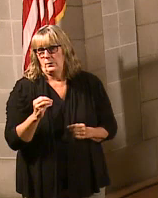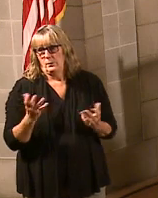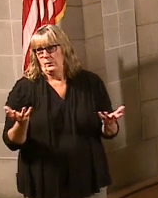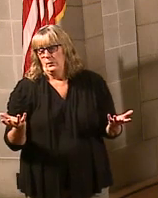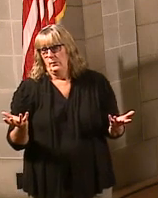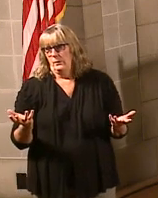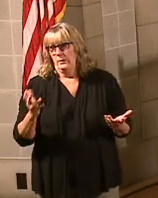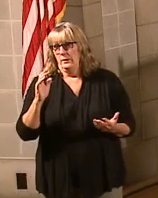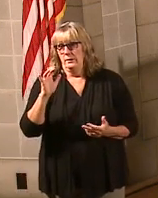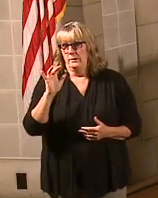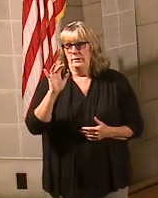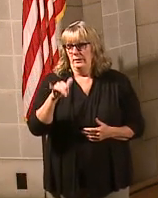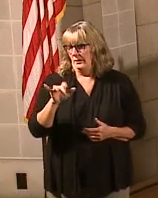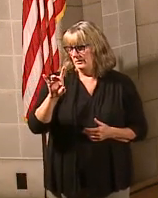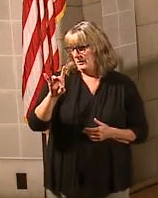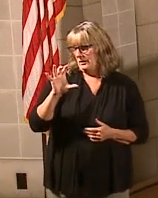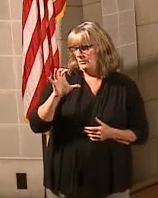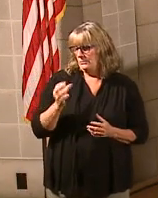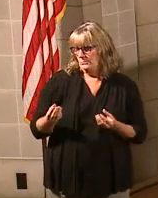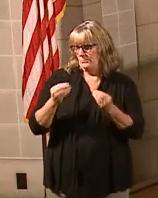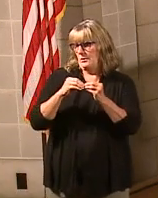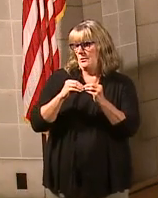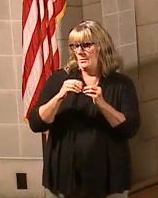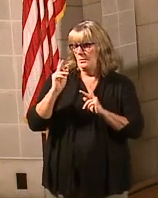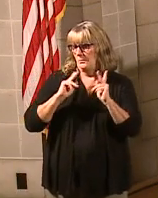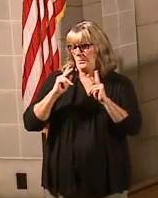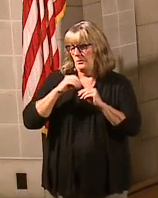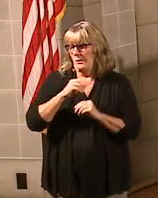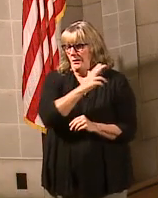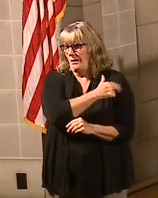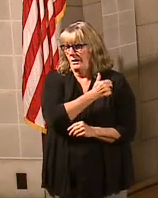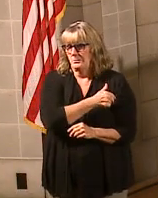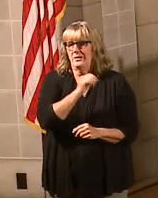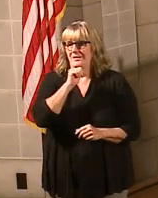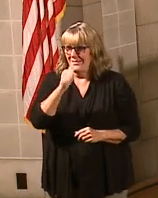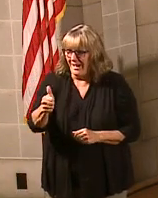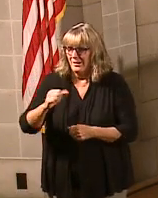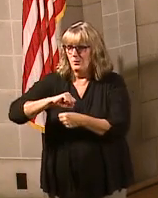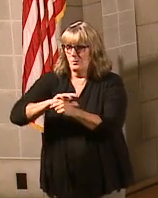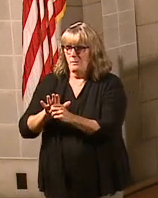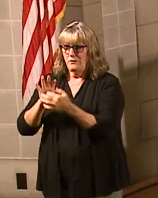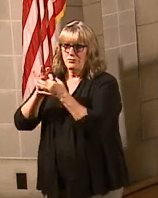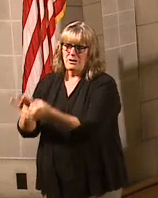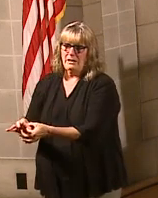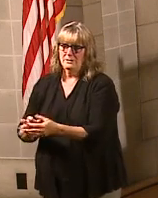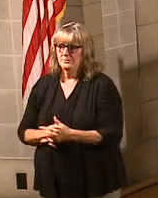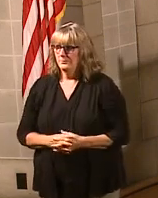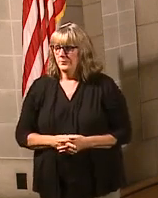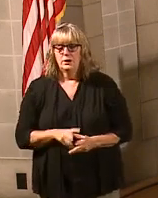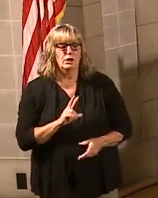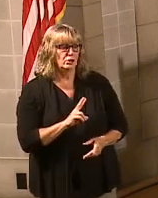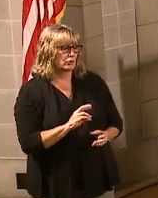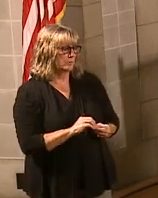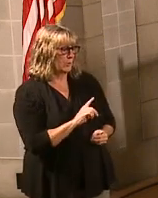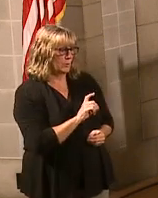LAST YEAR WITH REGARD TO